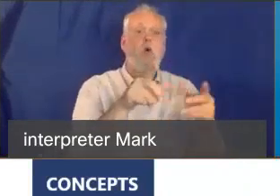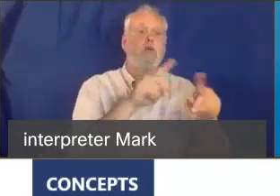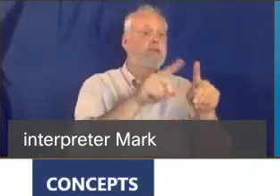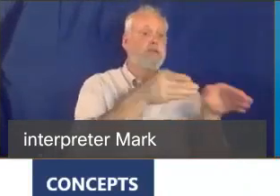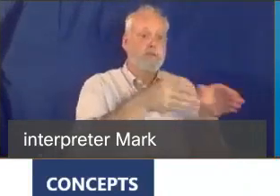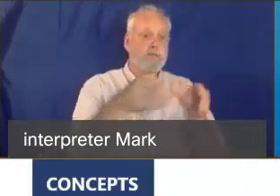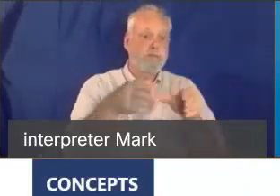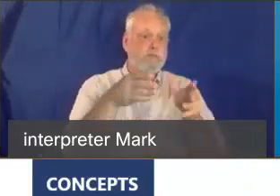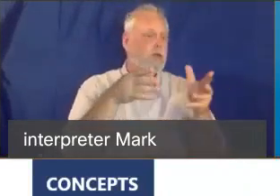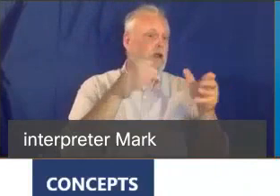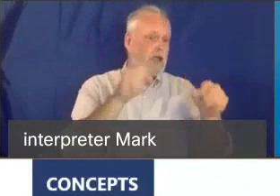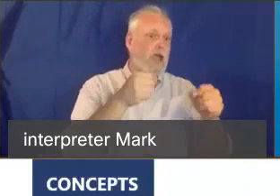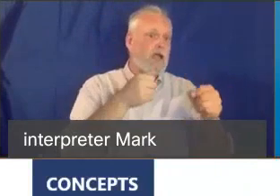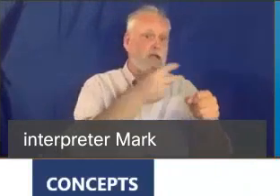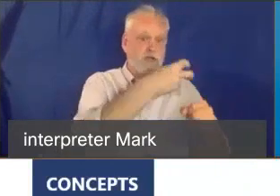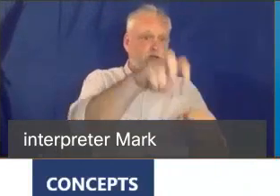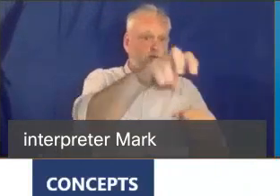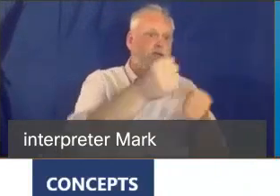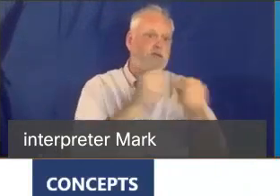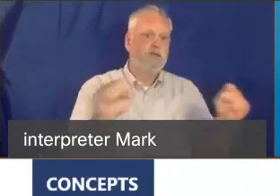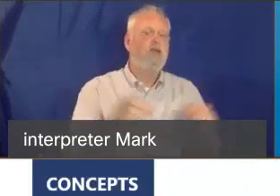So, I'm going to be talking through the plans with you today.